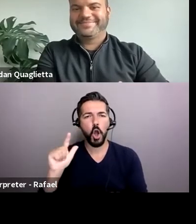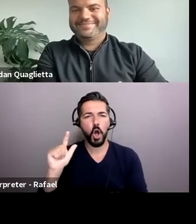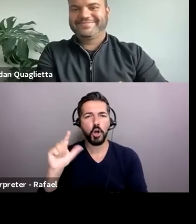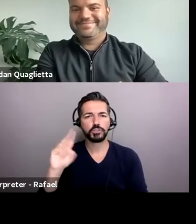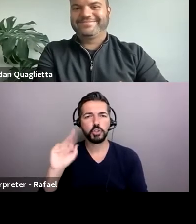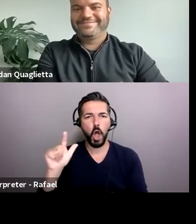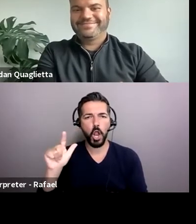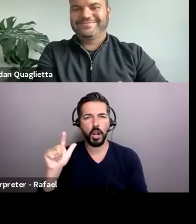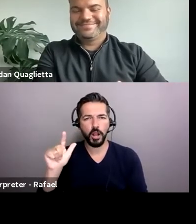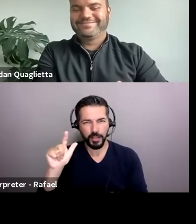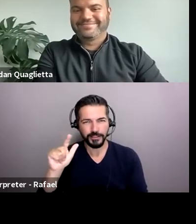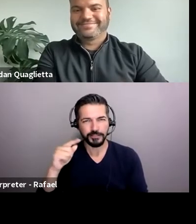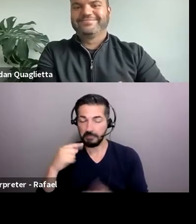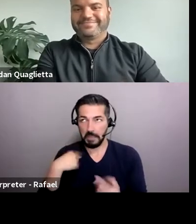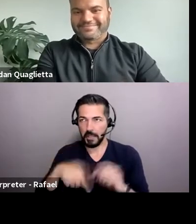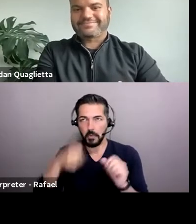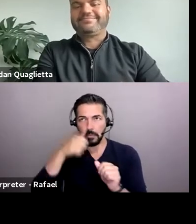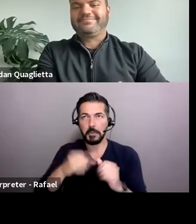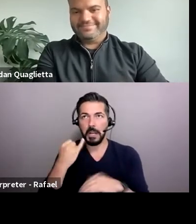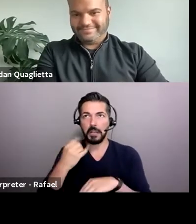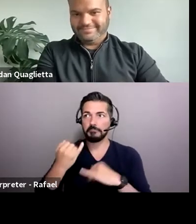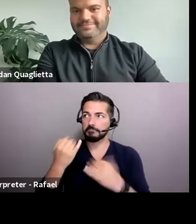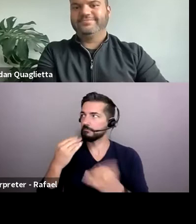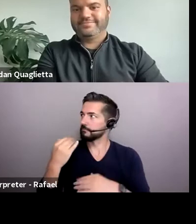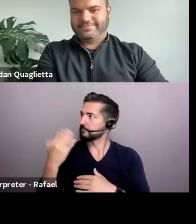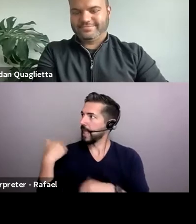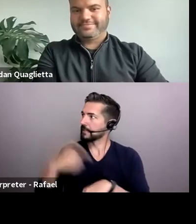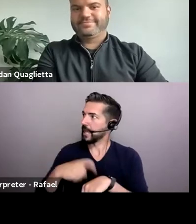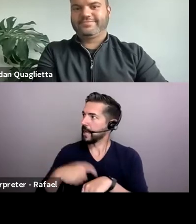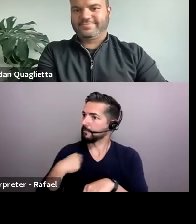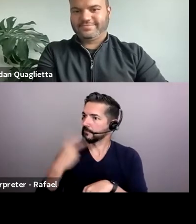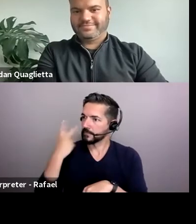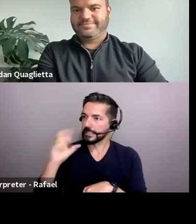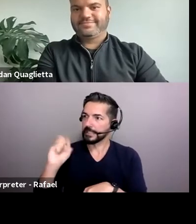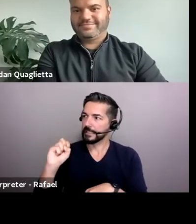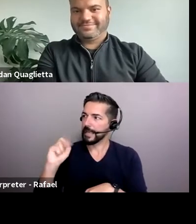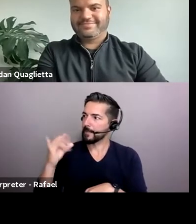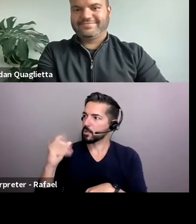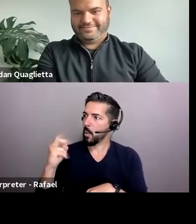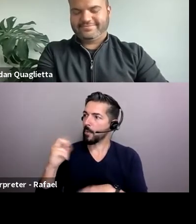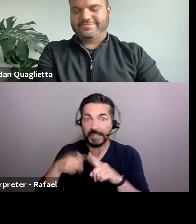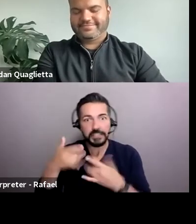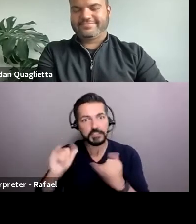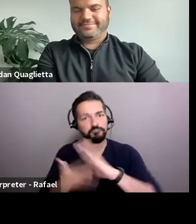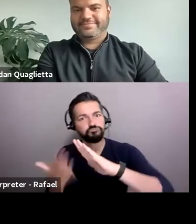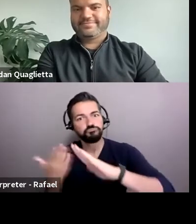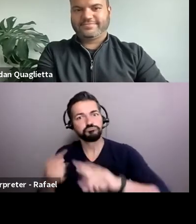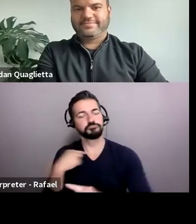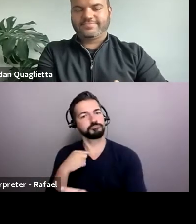That a new episode or a new season, but they're still doing stuff on social, and I'm still totally engaged. Yeah. I think they do a really good job.